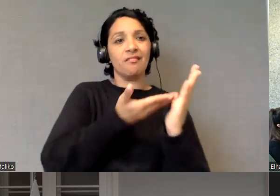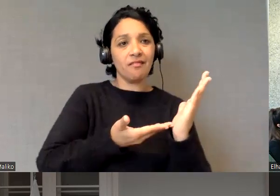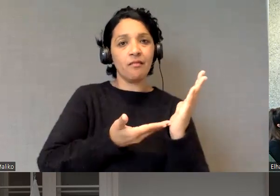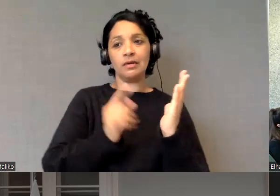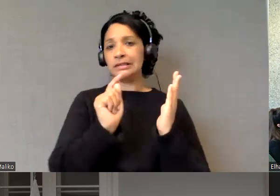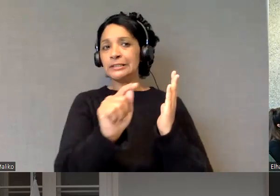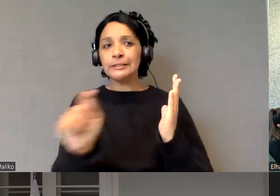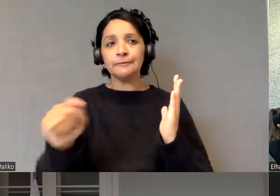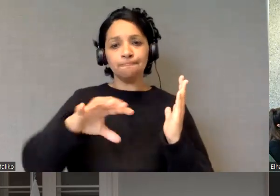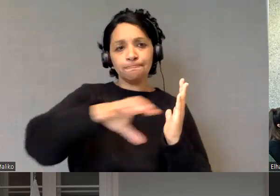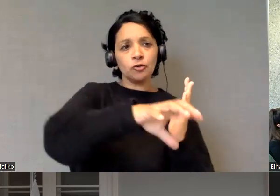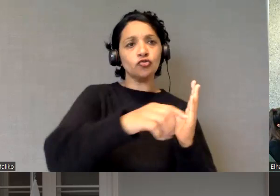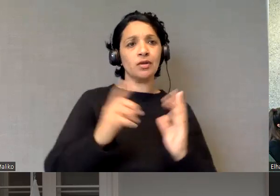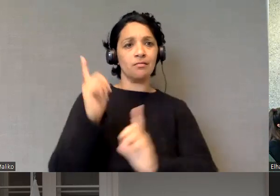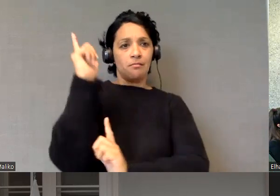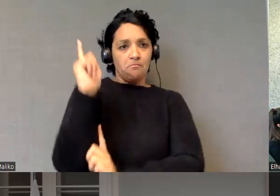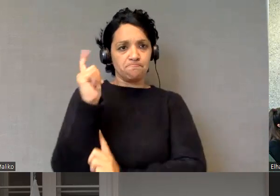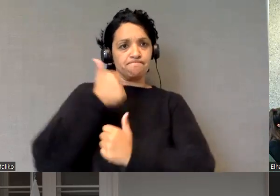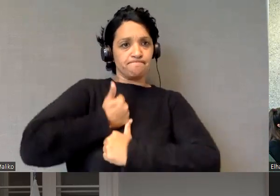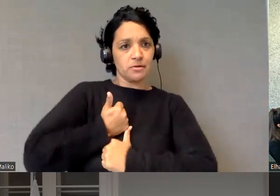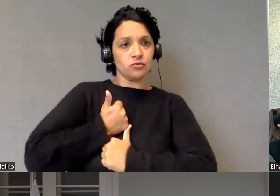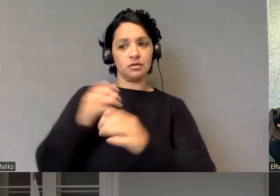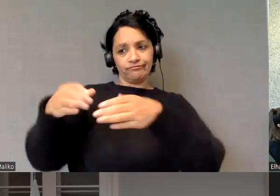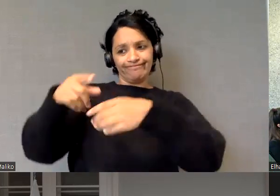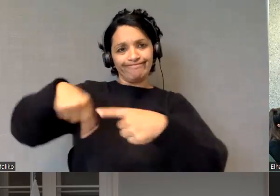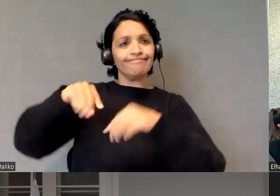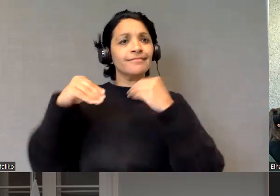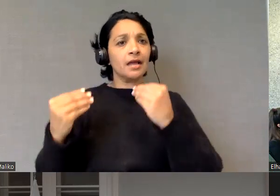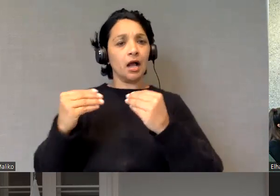to ensure more inclusive protection of persons with disabilities in armed conflict.